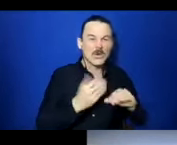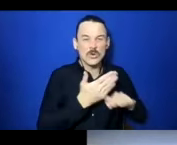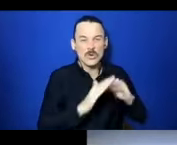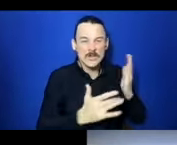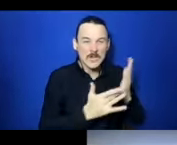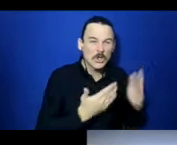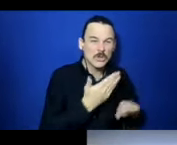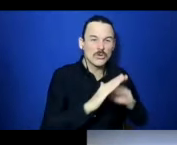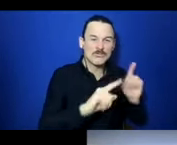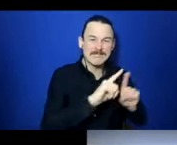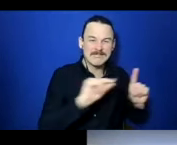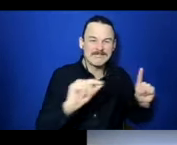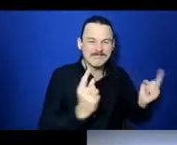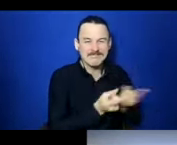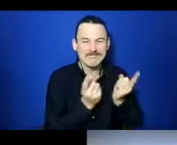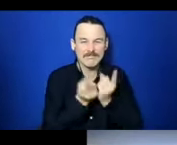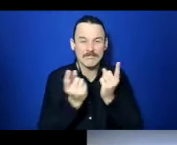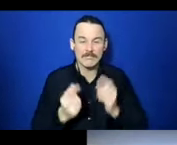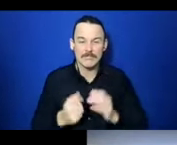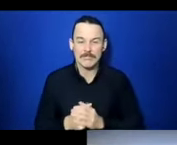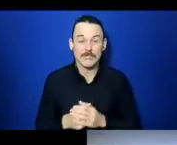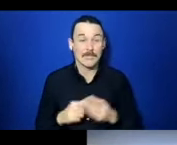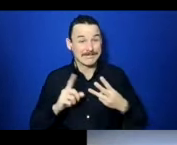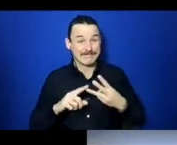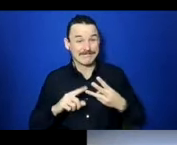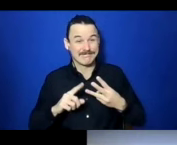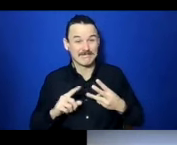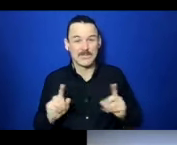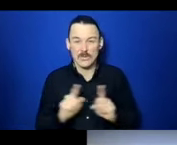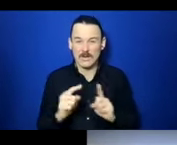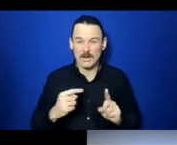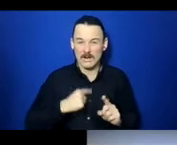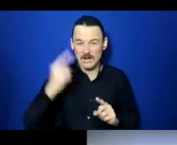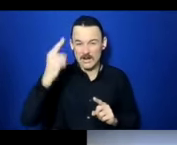to understand that there's always be an opportunity for leadership.